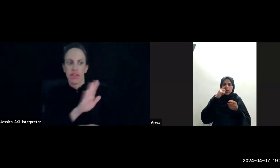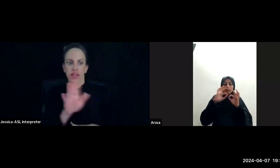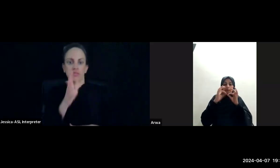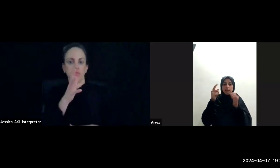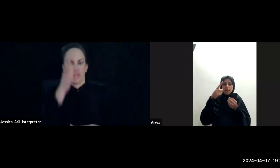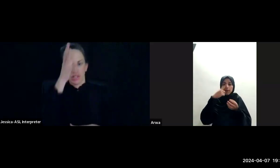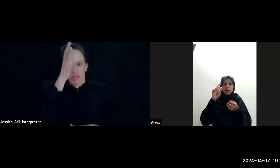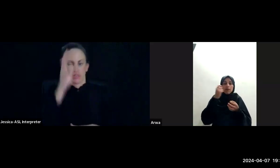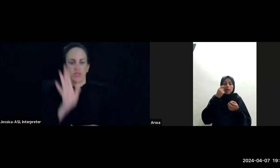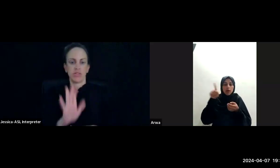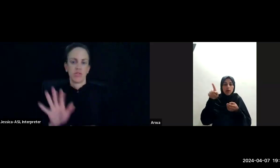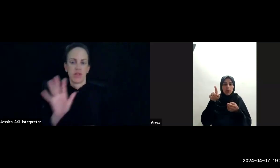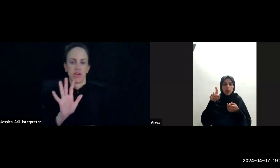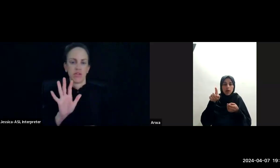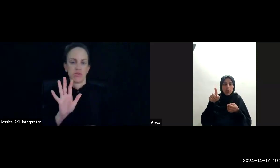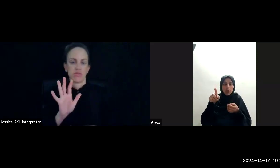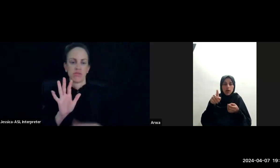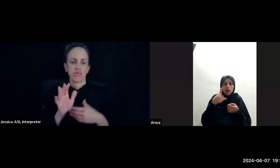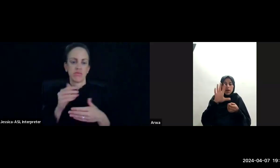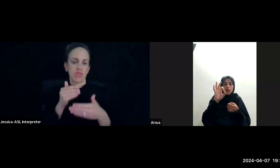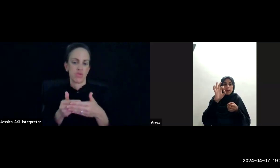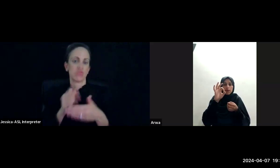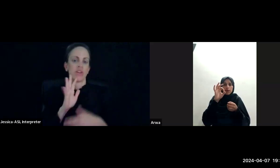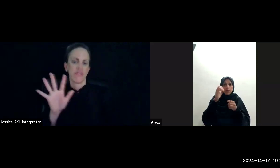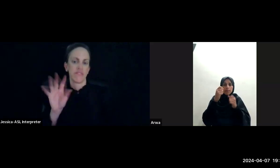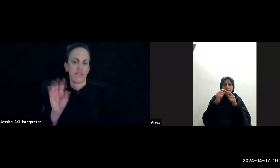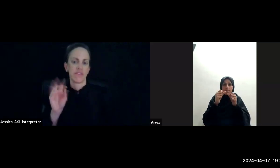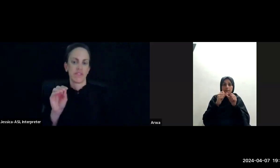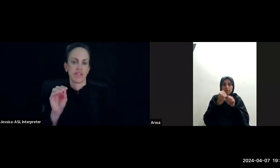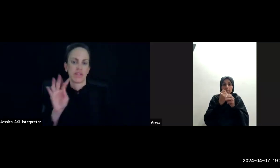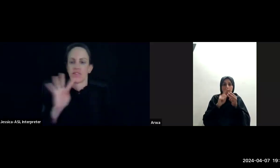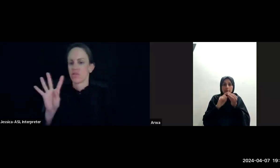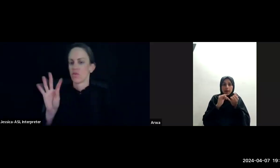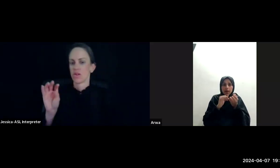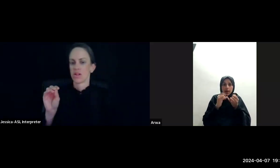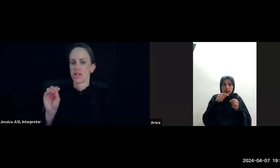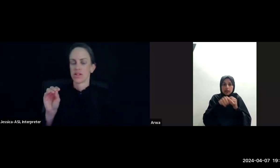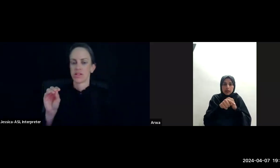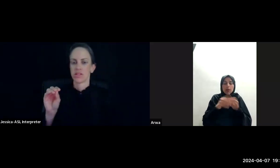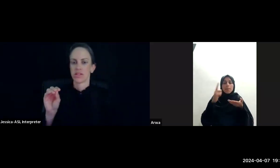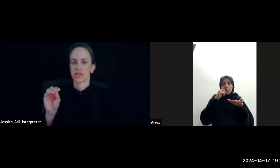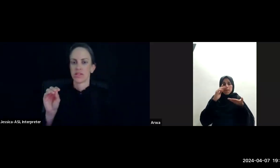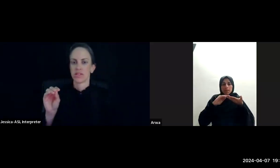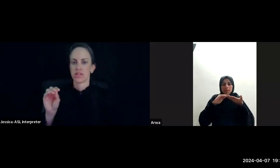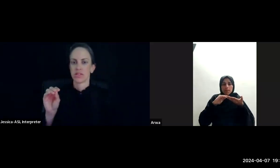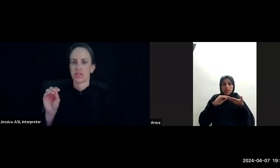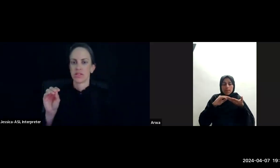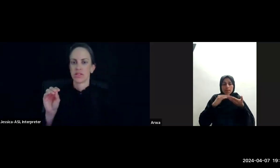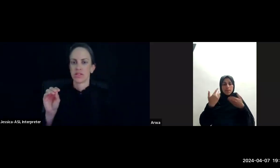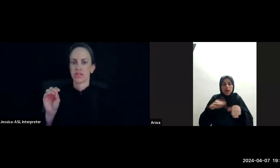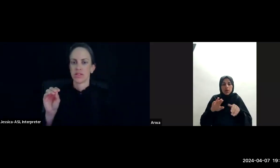you know close to 50 years of age. And therefore half a century ago they got married consanguineously. And